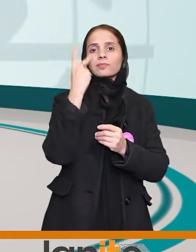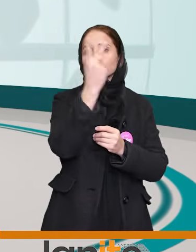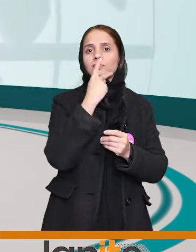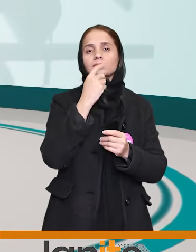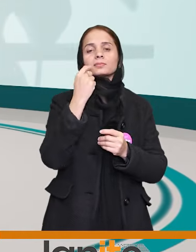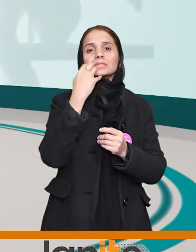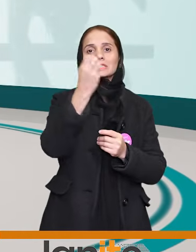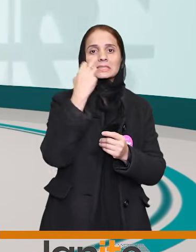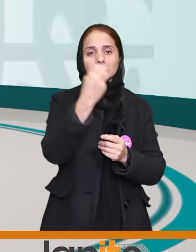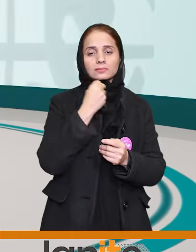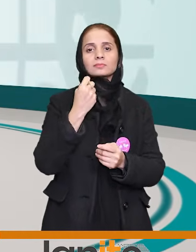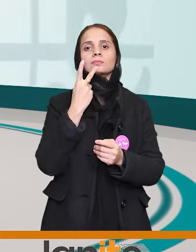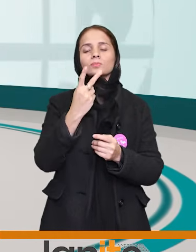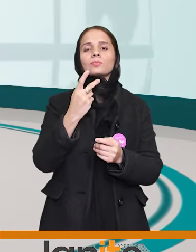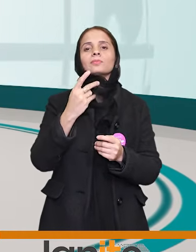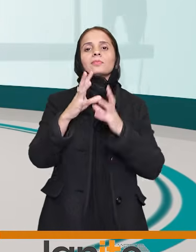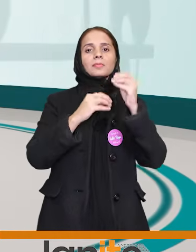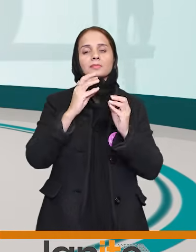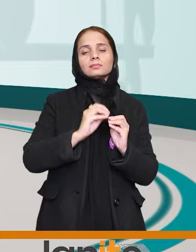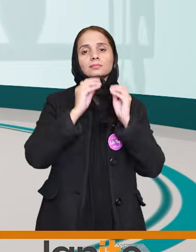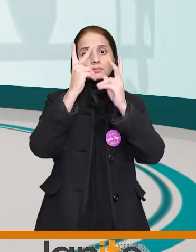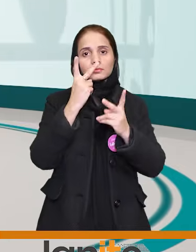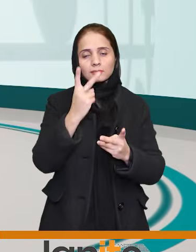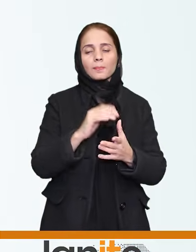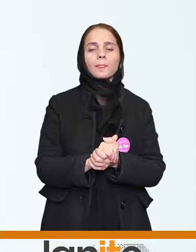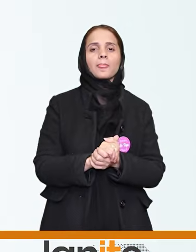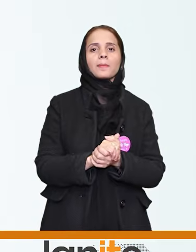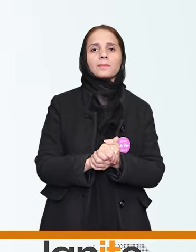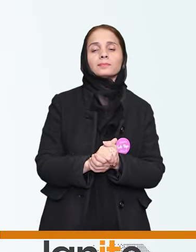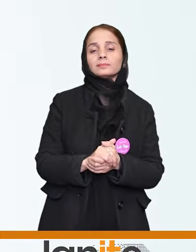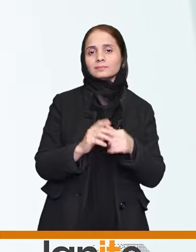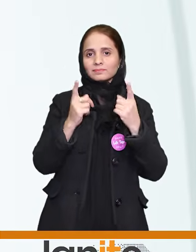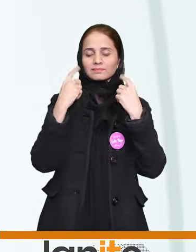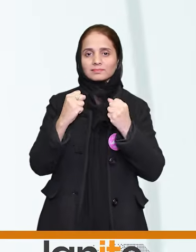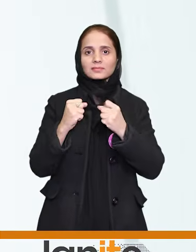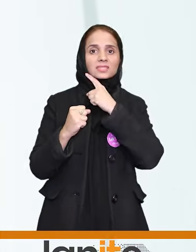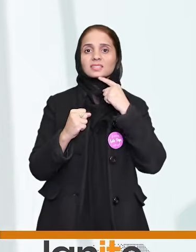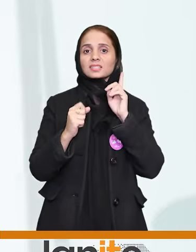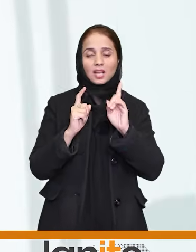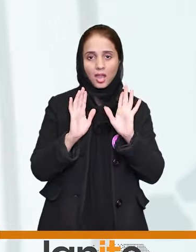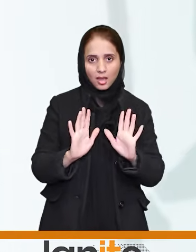visitors and employers to have a look at you. Because if that positive energy is not being ignited from inside you,